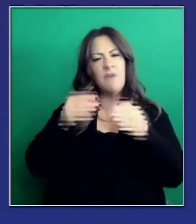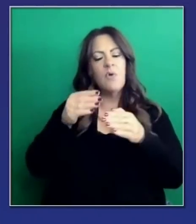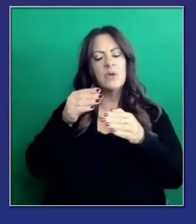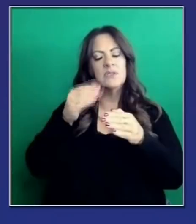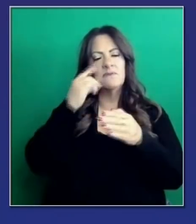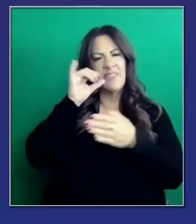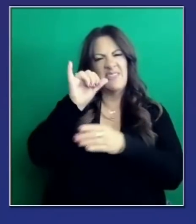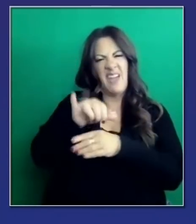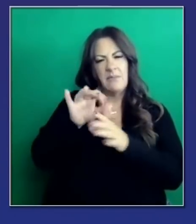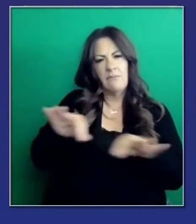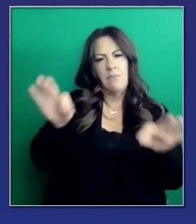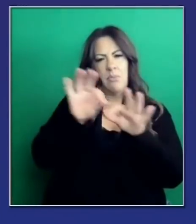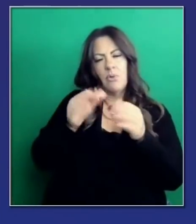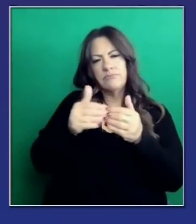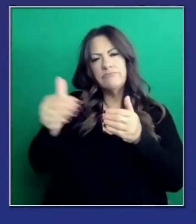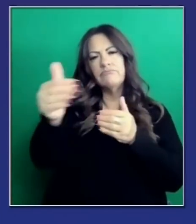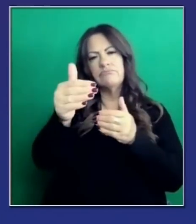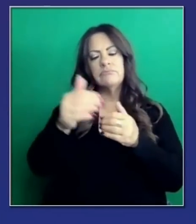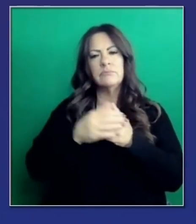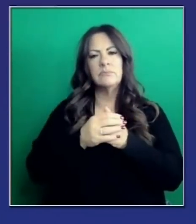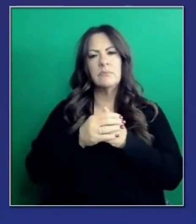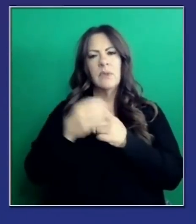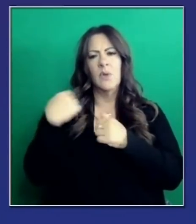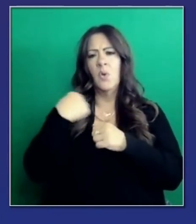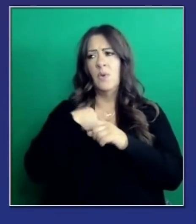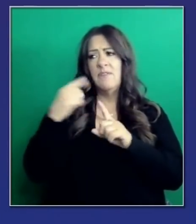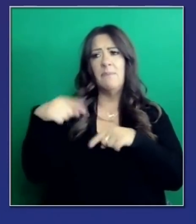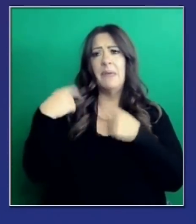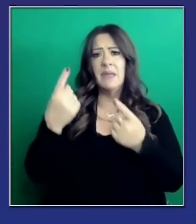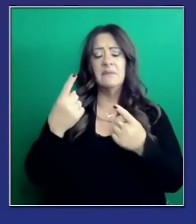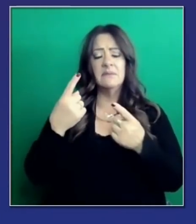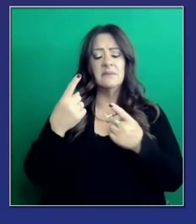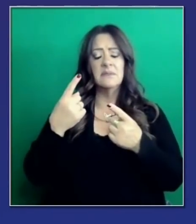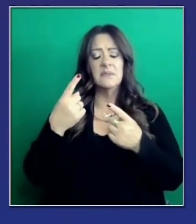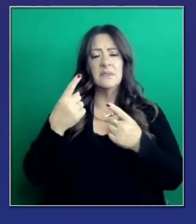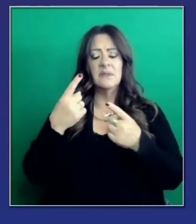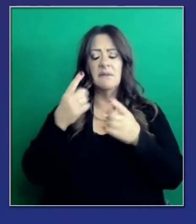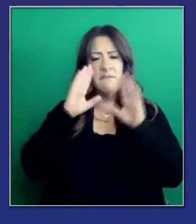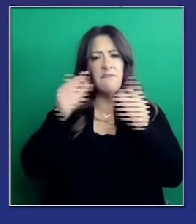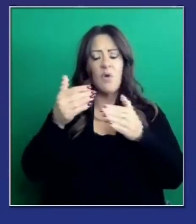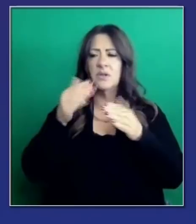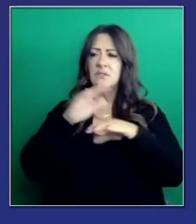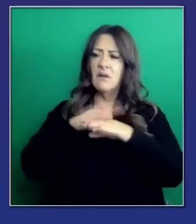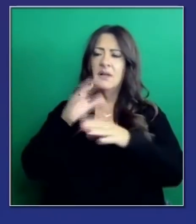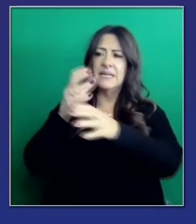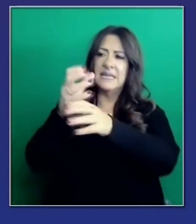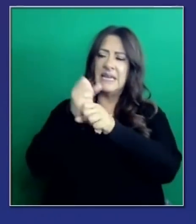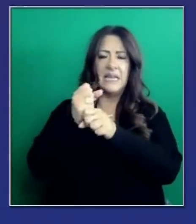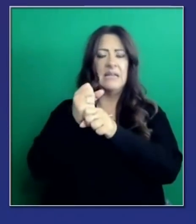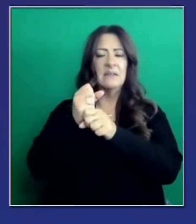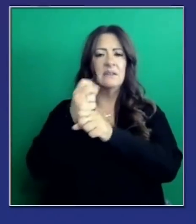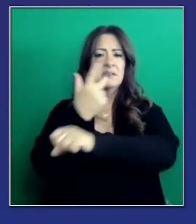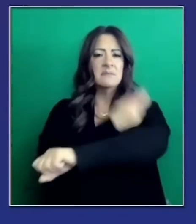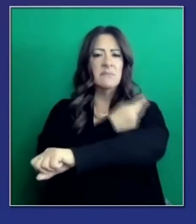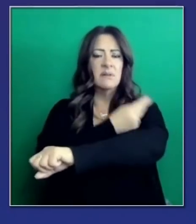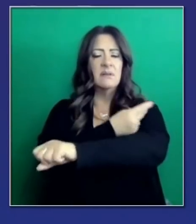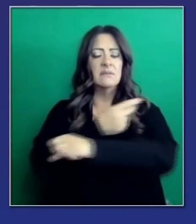THE CASE AND WE WERE CERTAINLY IMPORTANTLY, WHAT WE WILL DO ABOUT IT IS OUR FOCUS TODAY. IT HAS BEEN OUR FOCUS NOW FOR A